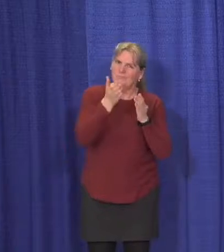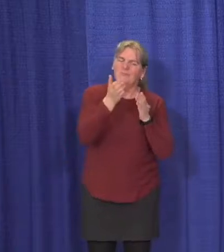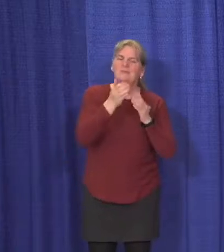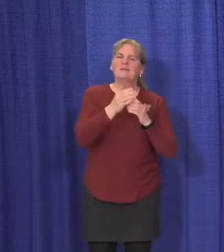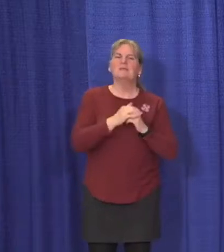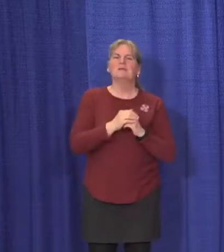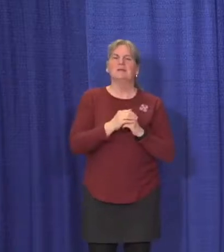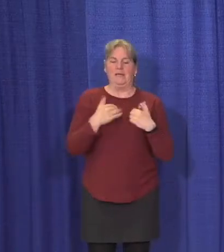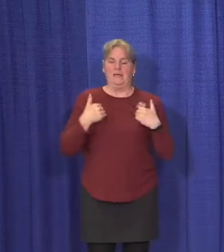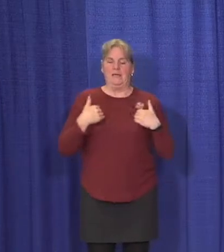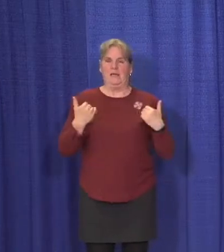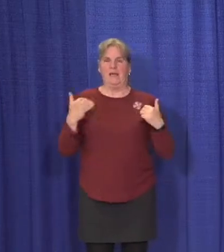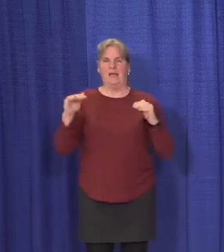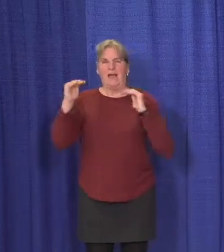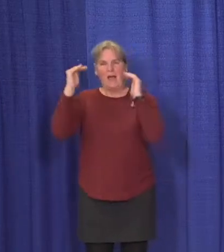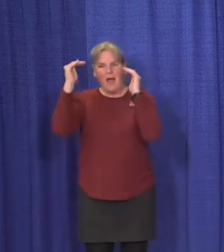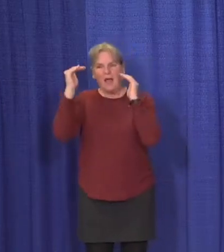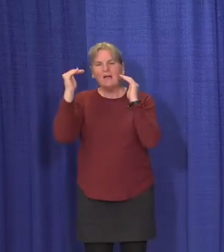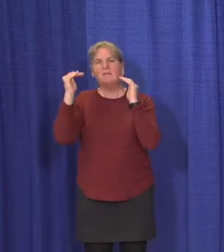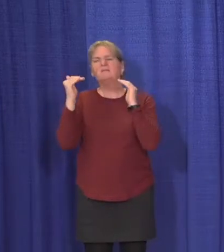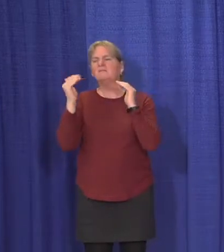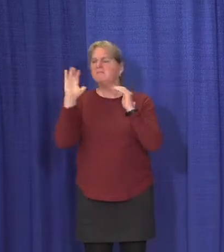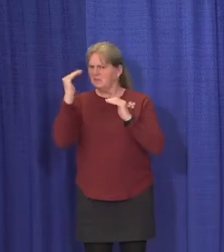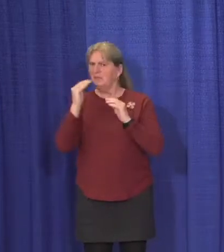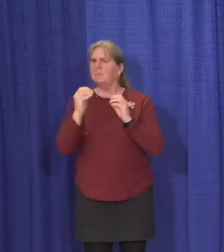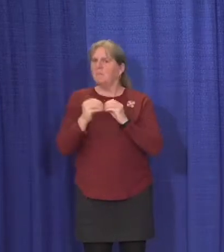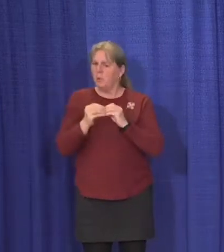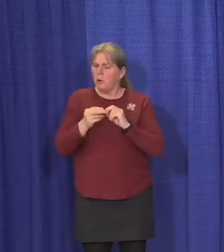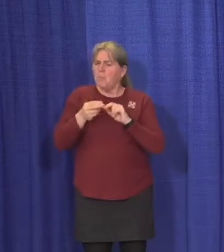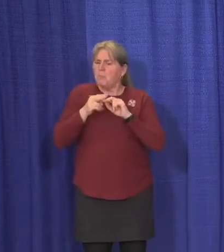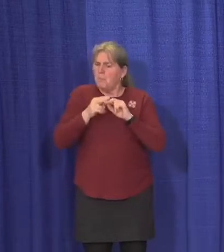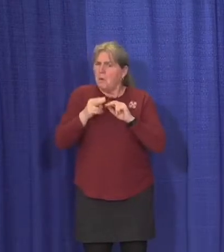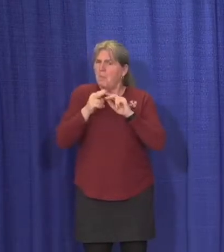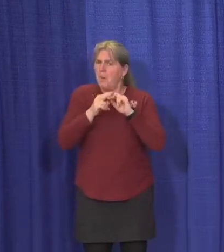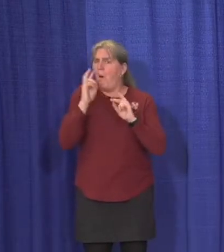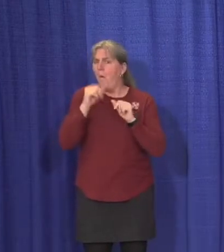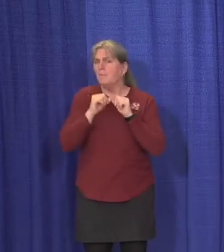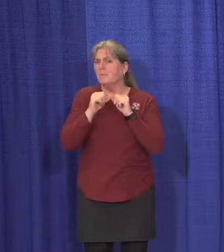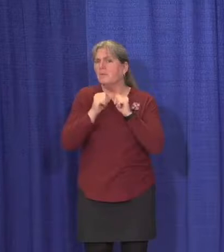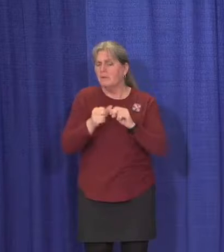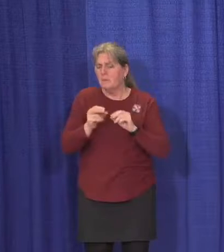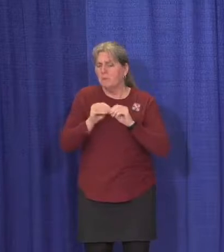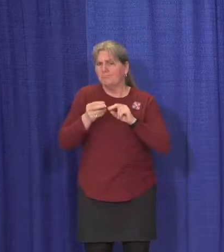have more to go. Our younger adults are coming forward and higher numbers and I